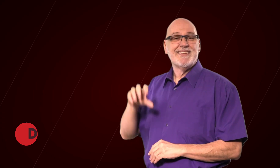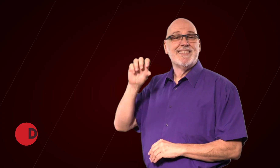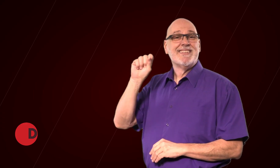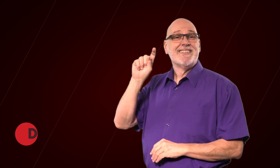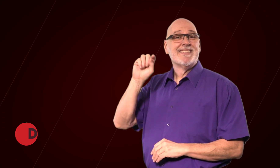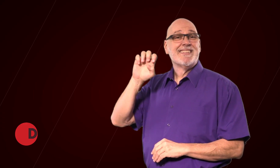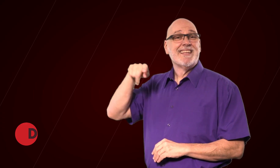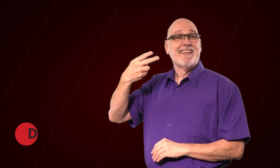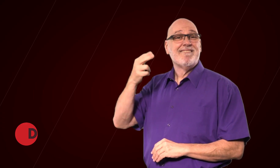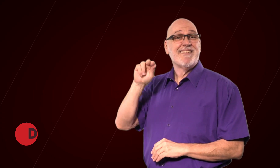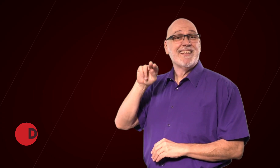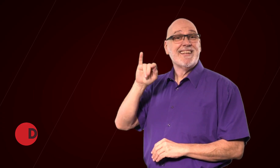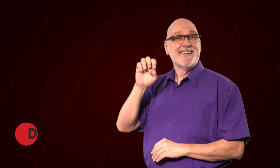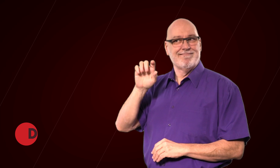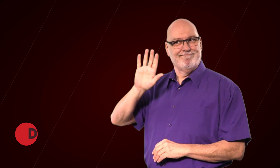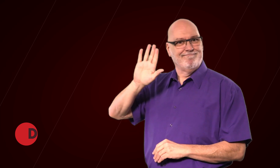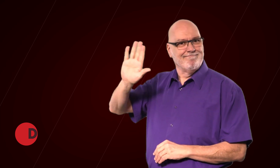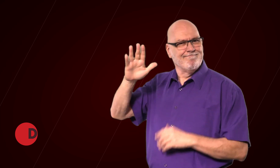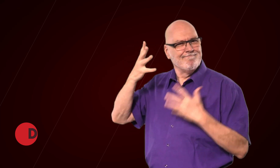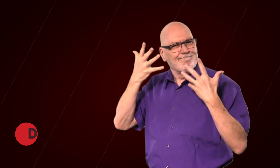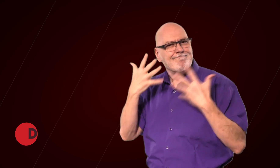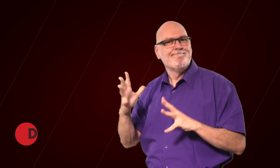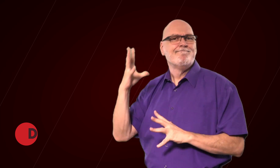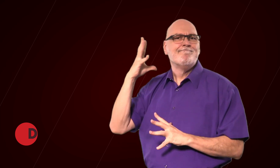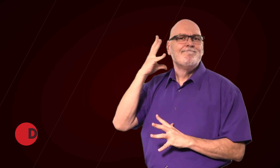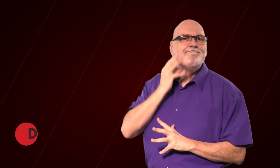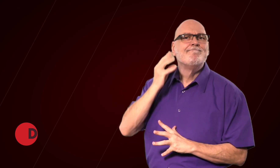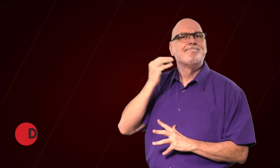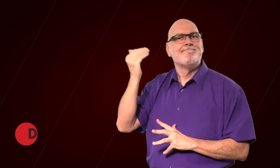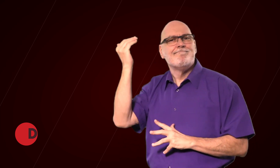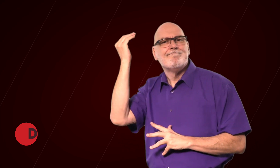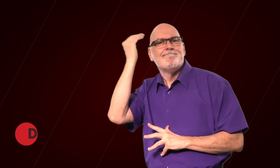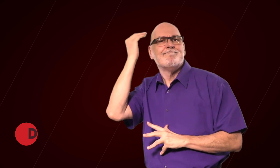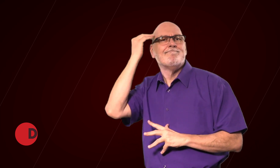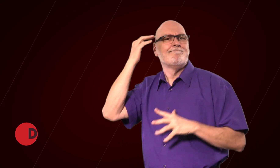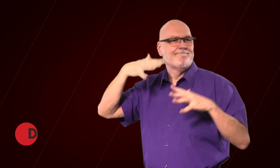[Anselmo]: With Stephanie's first-hand knowledge and experience